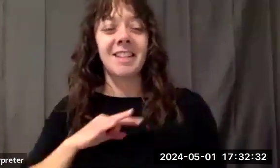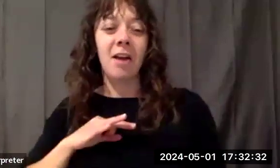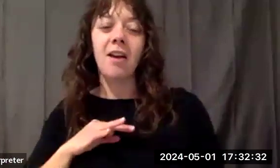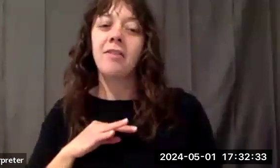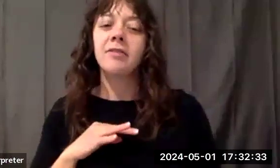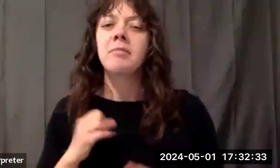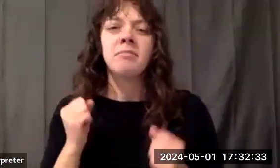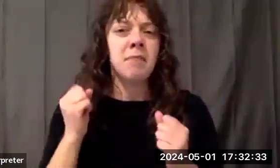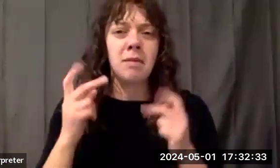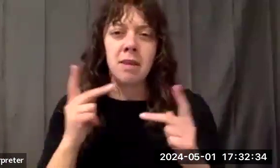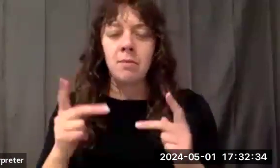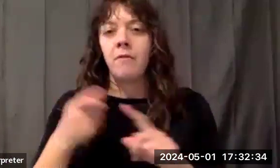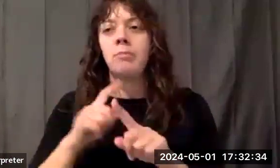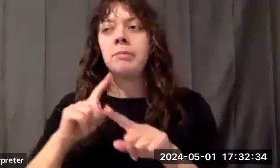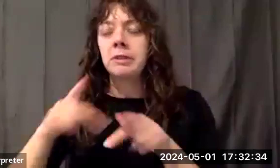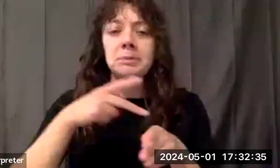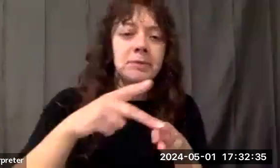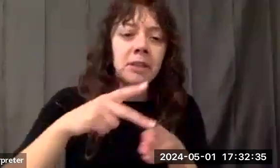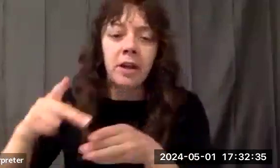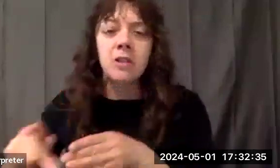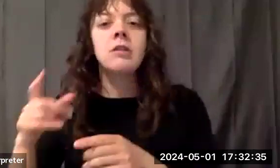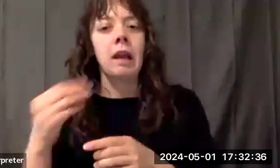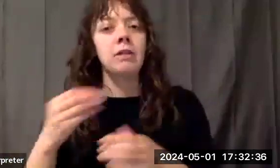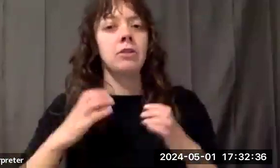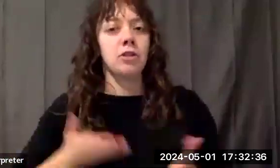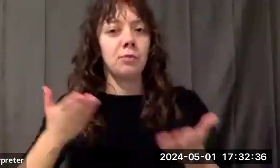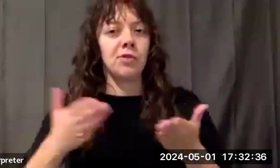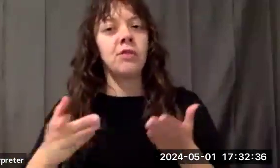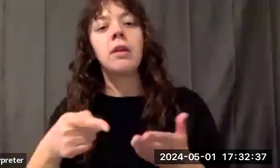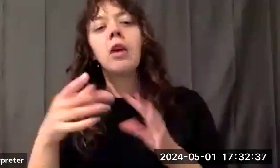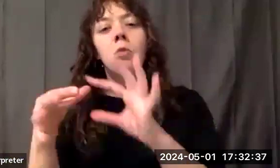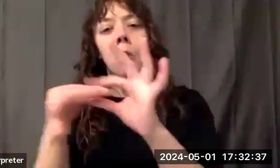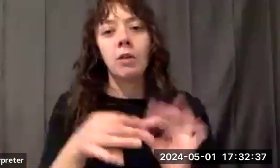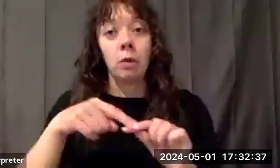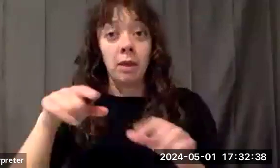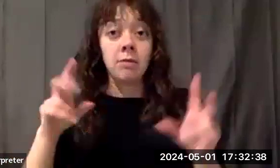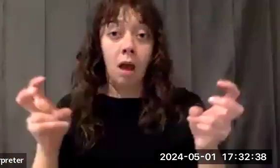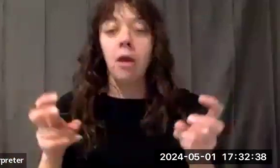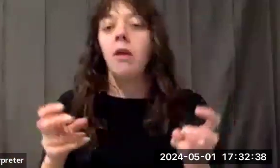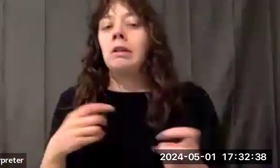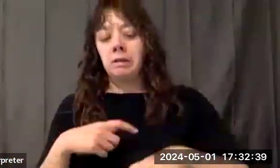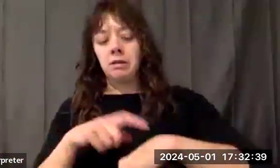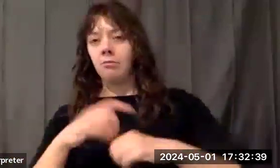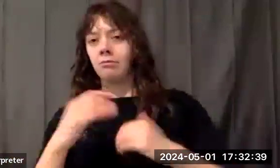and representatives from customer service. But in the interest of time, we will not have everyone introduce themselves if you would